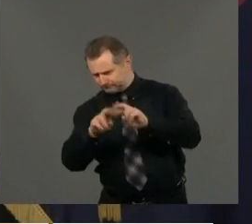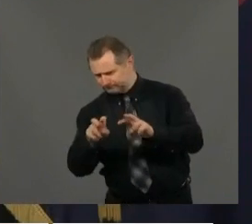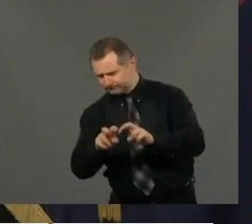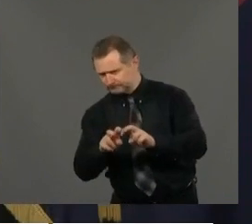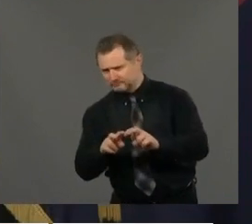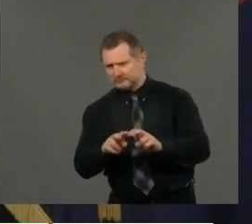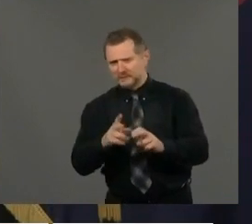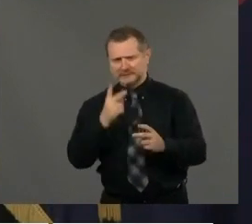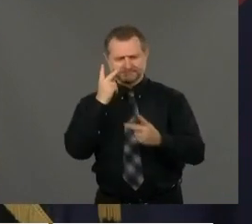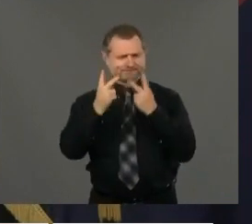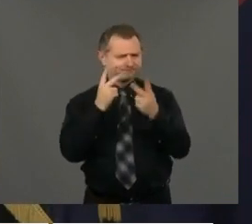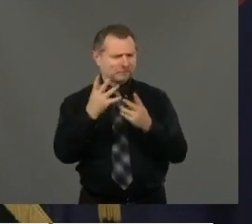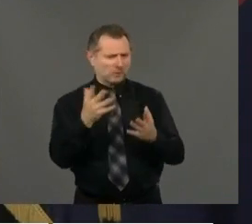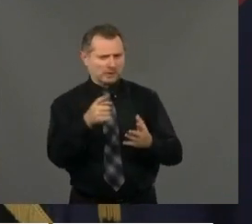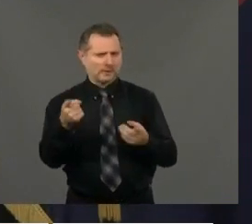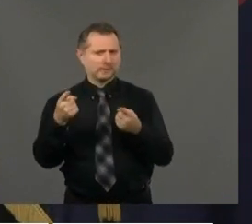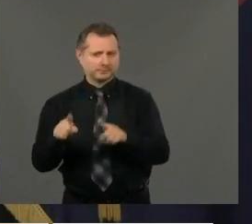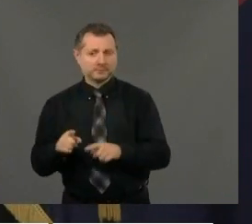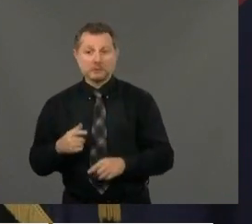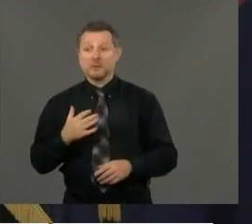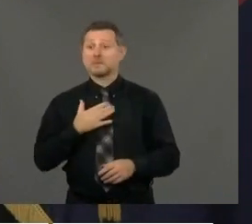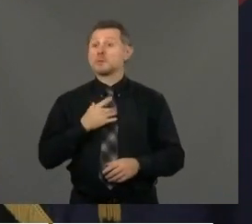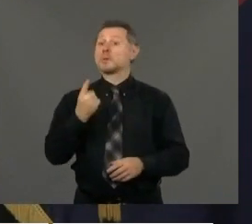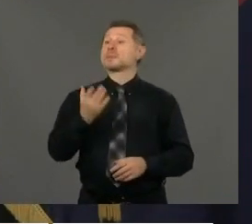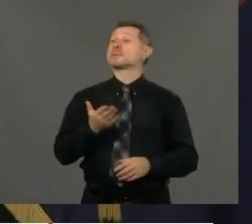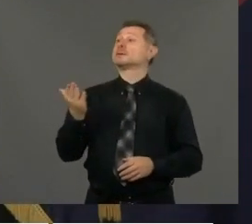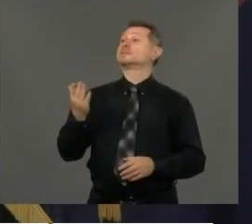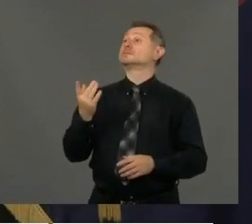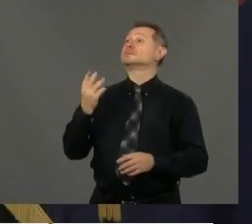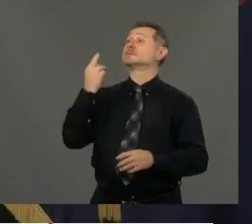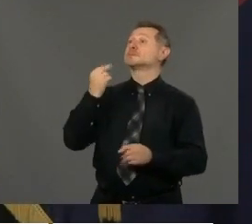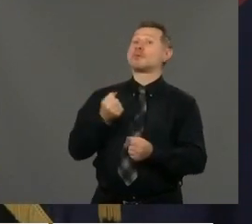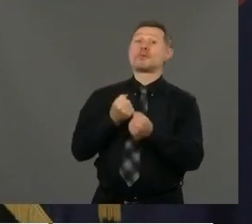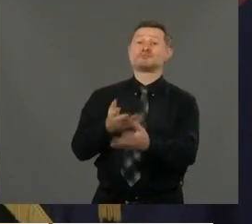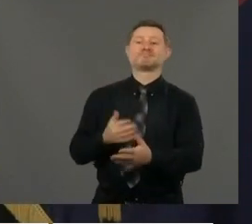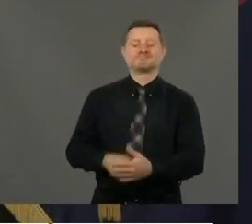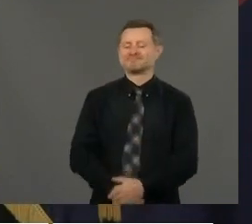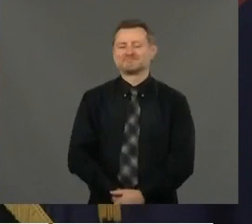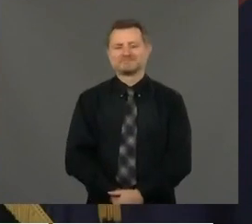FACTORS. YOU PUT ALL THOSE FACTORS